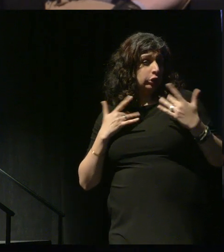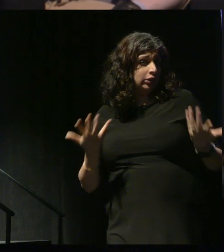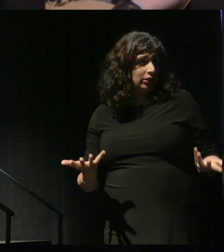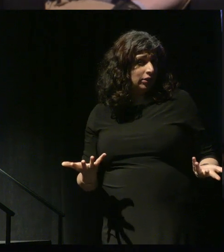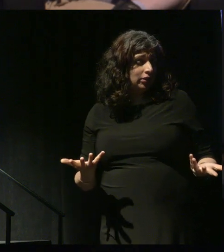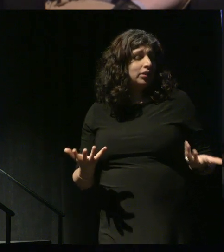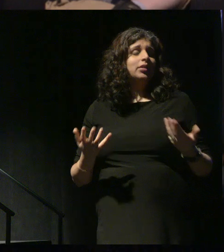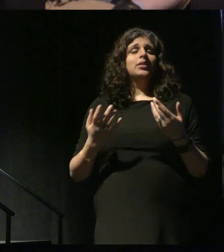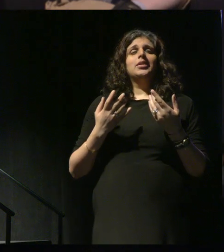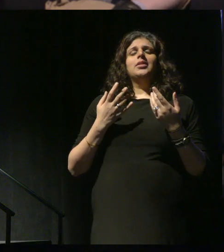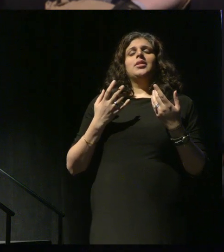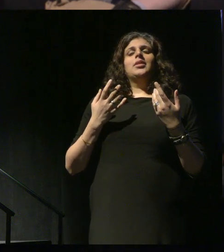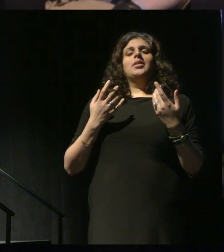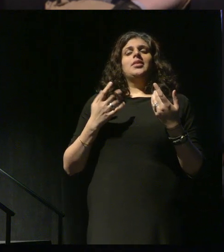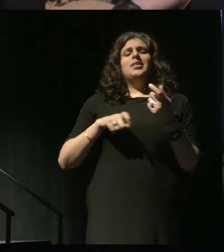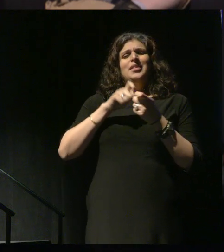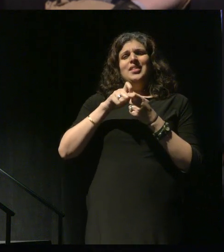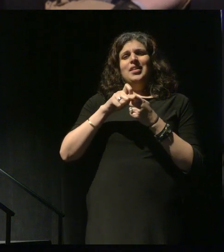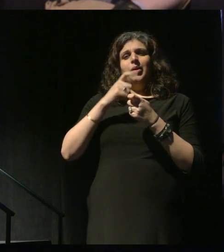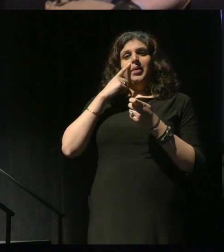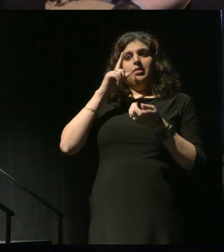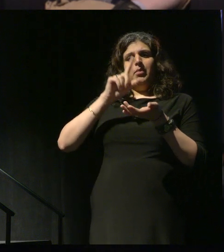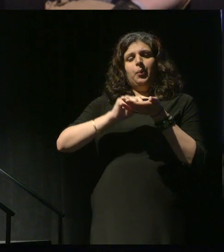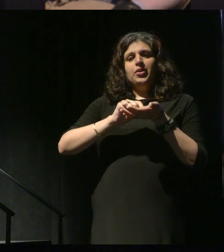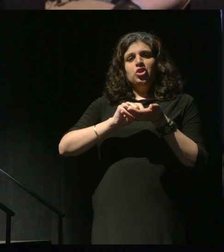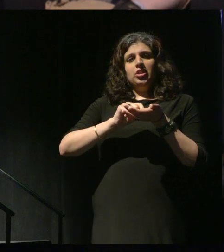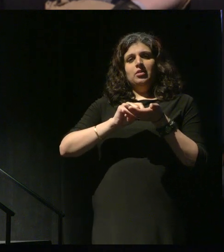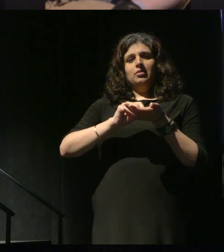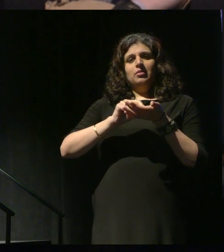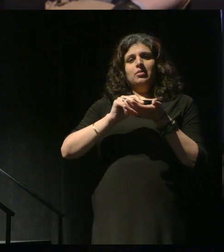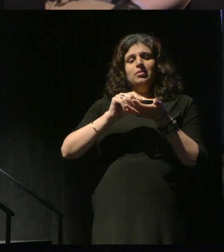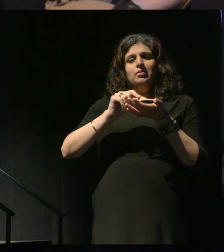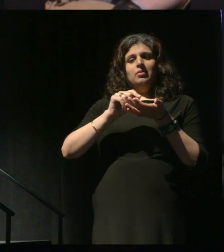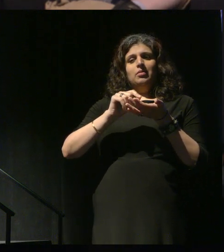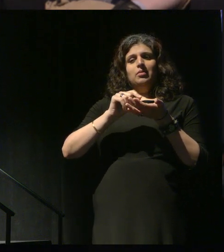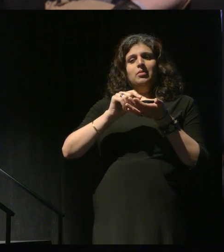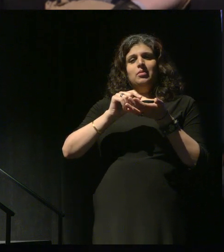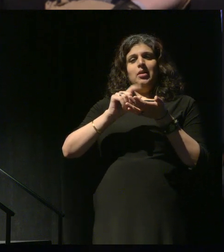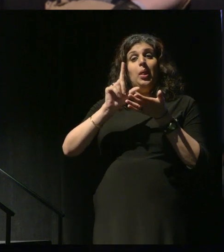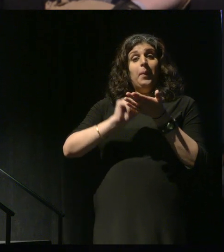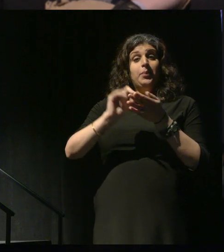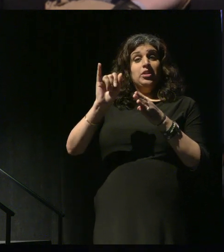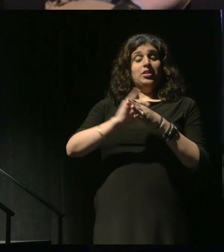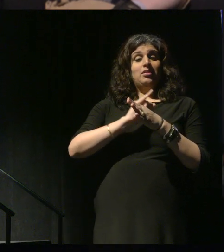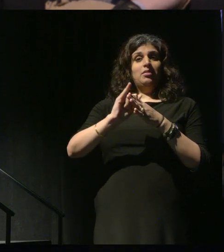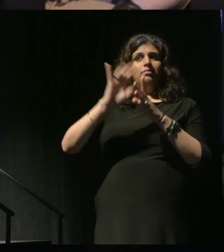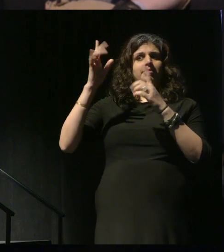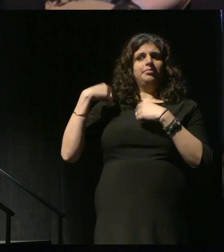And I just, you know, especially because publishing has historically been so white